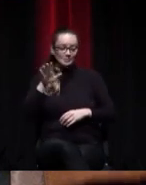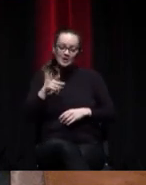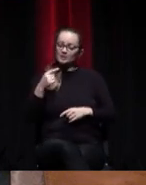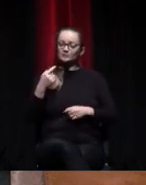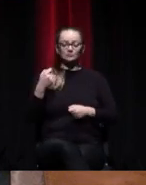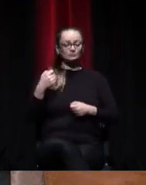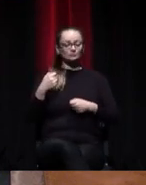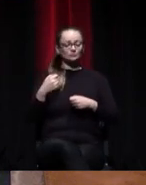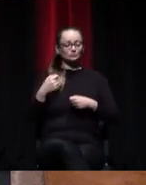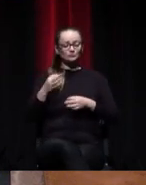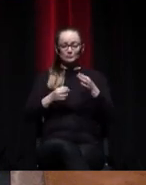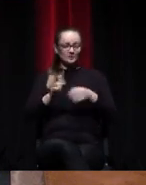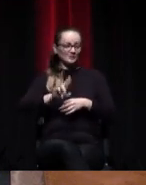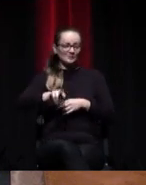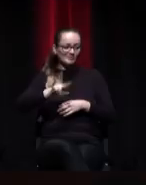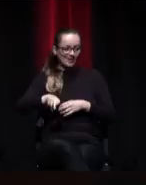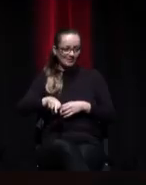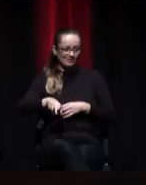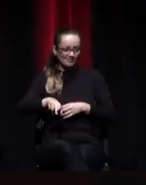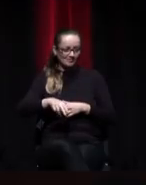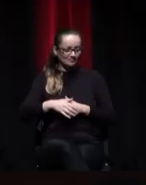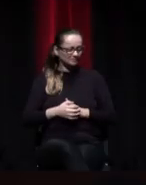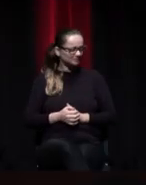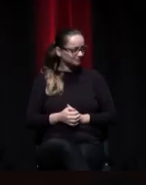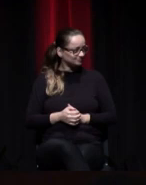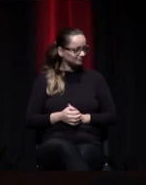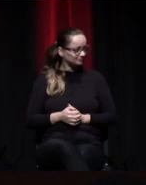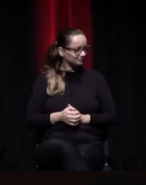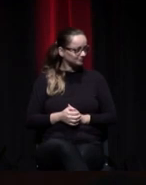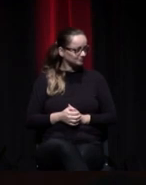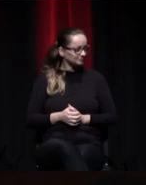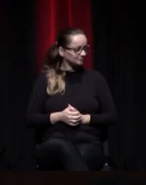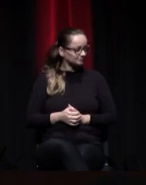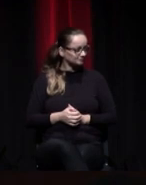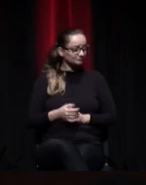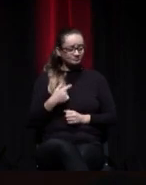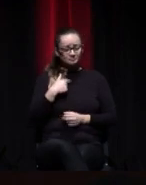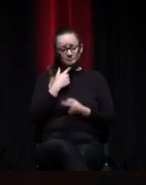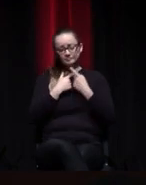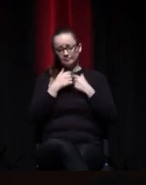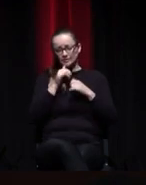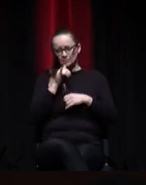At least as referee. But they also become one, later. I'd also like to comment on a little something.